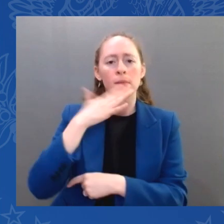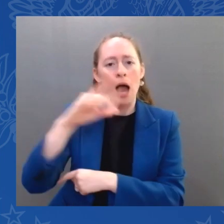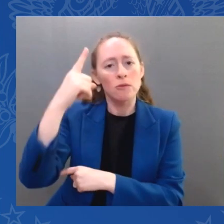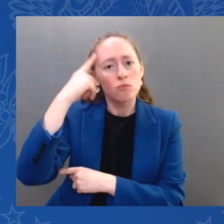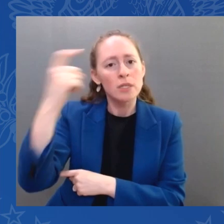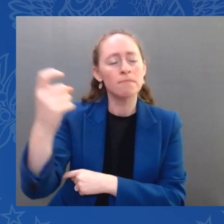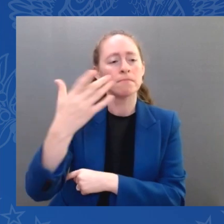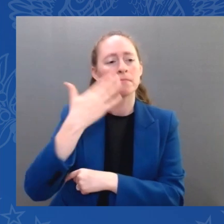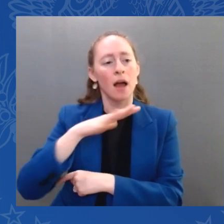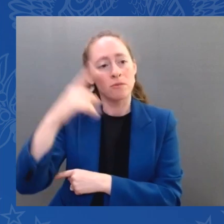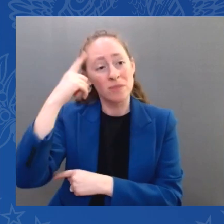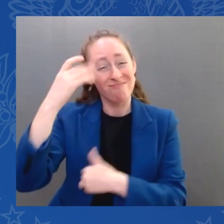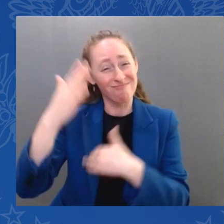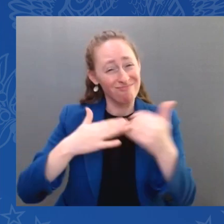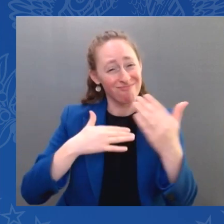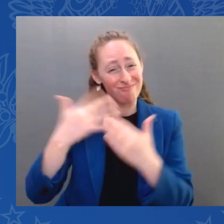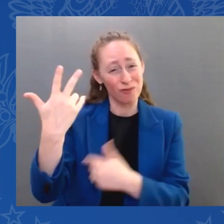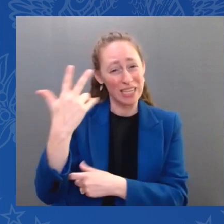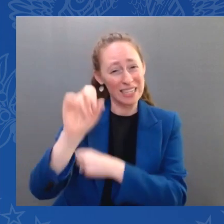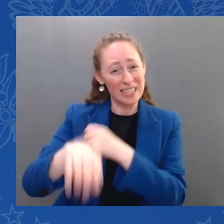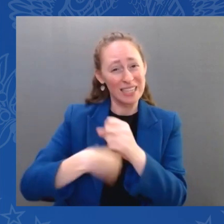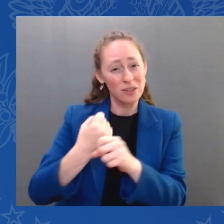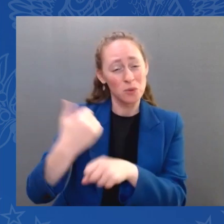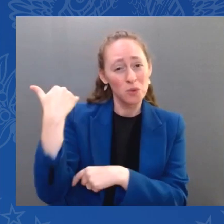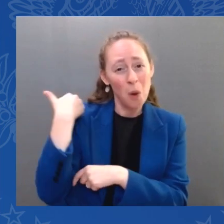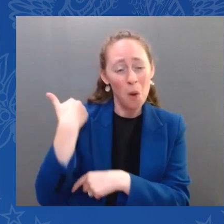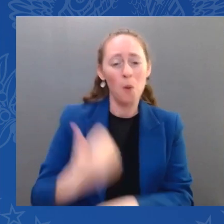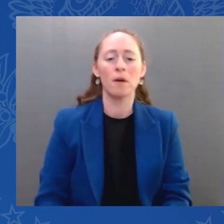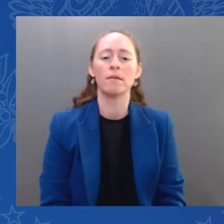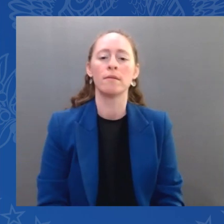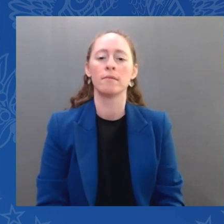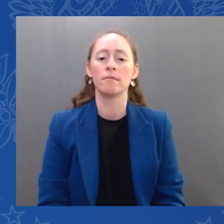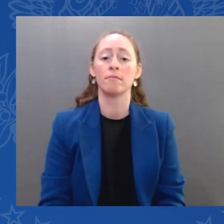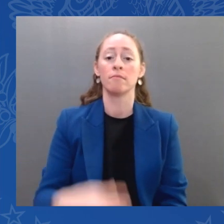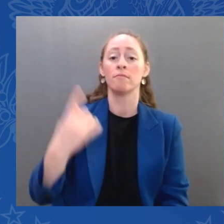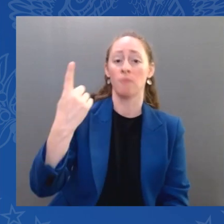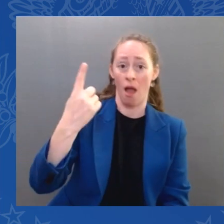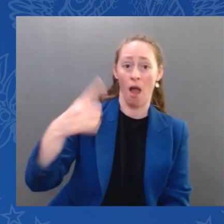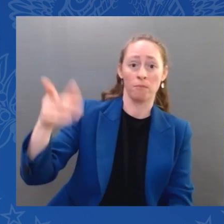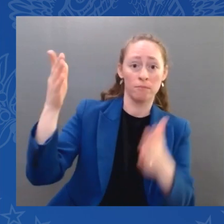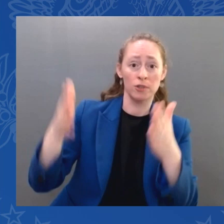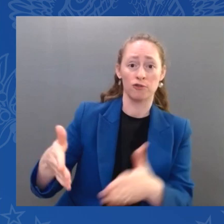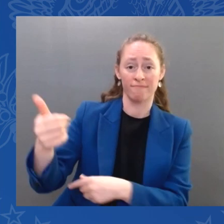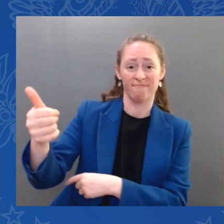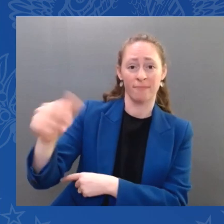"seemingly endless era of gun violence." A 40-year-old wrote me about two friends shot